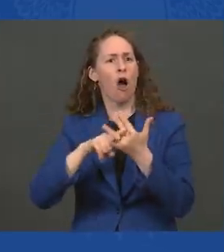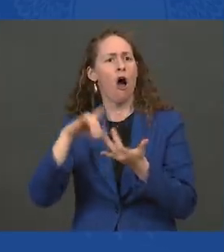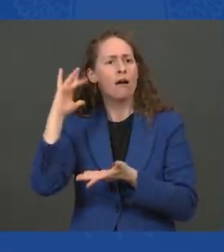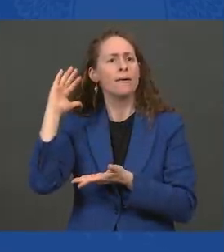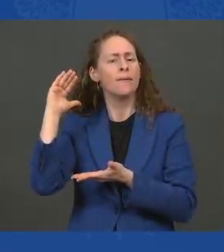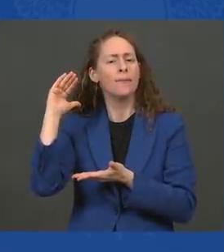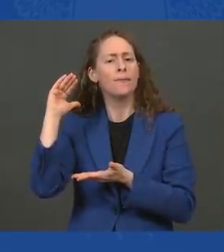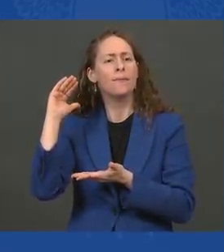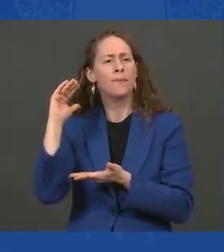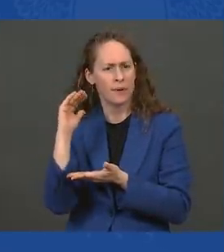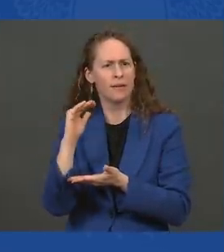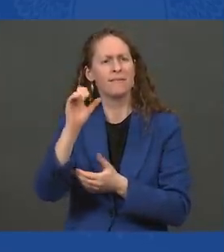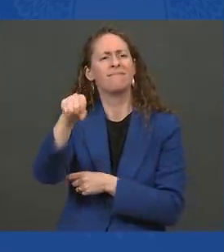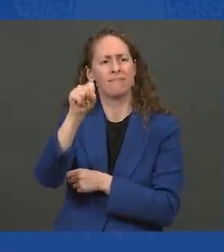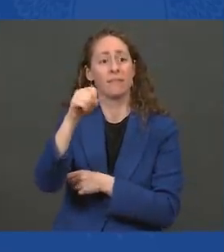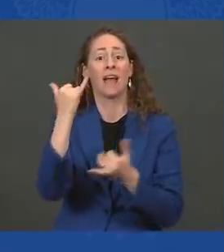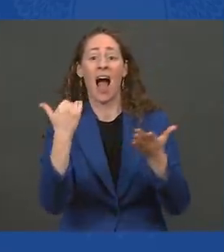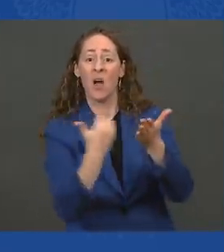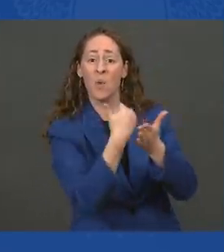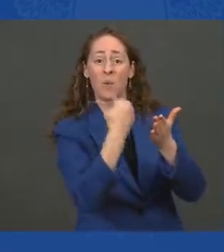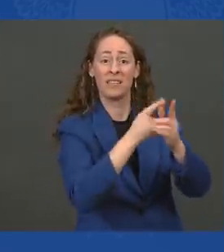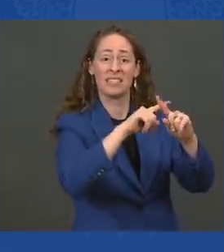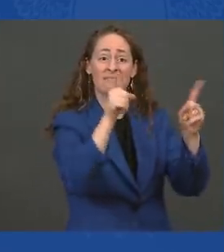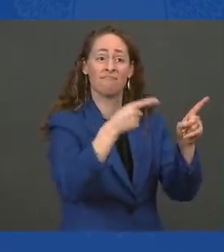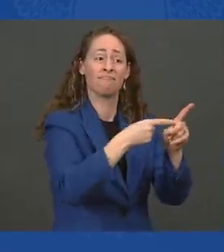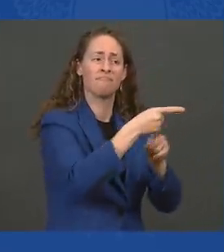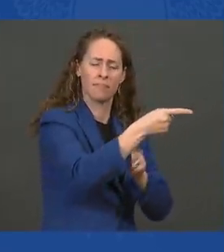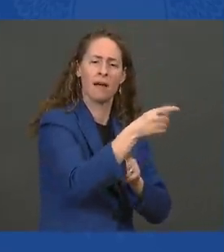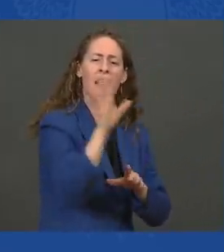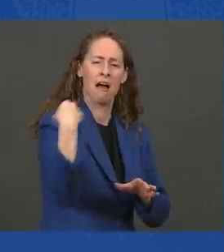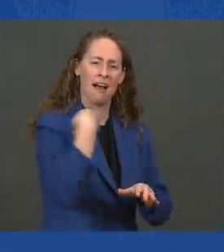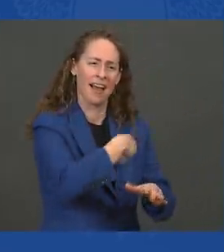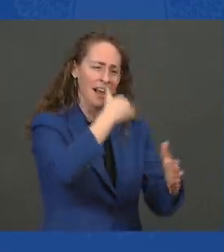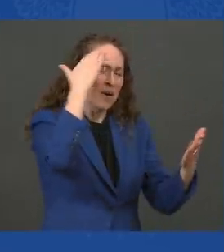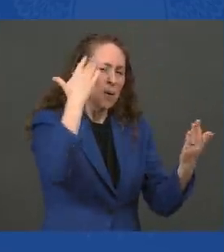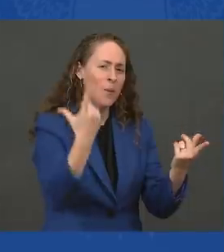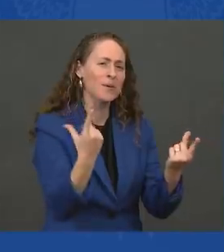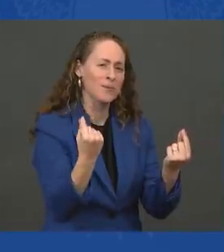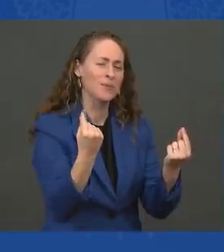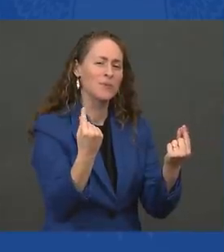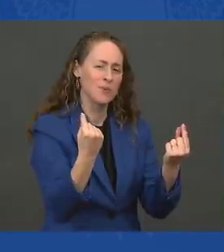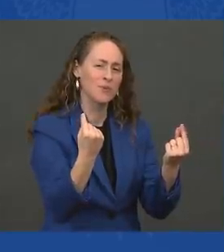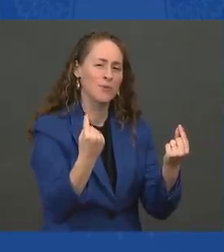We're learning more about this new variant every single day. And as we learn more, we're going to share that information